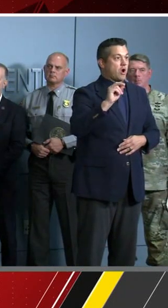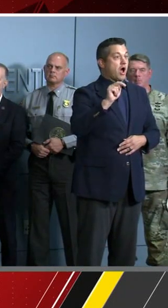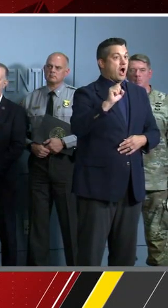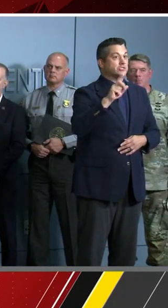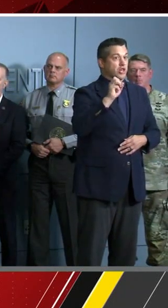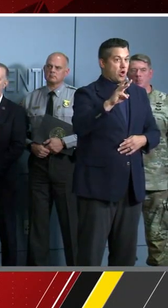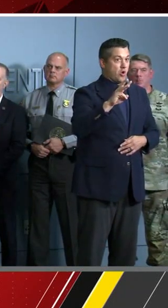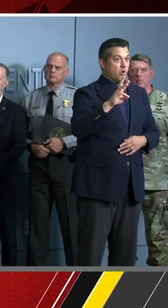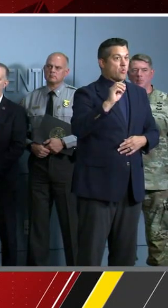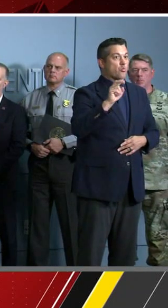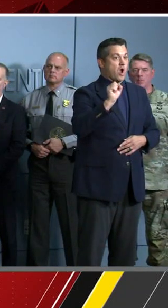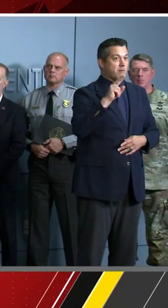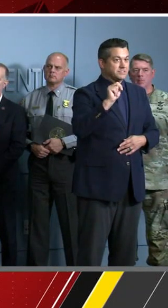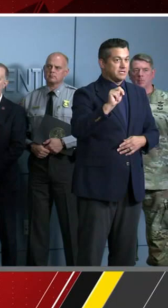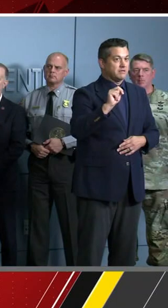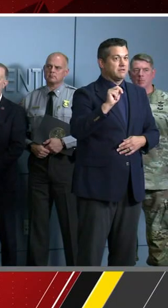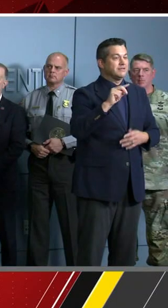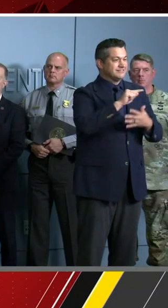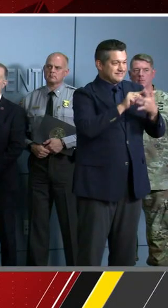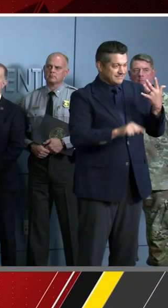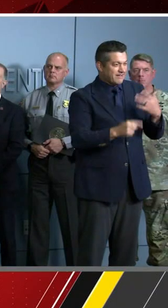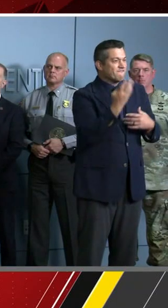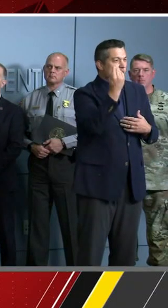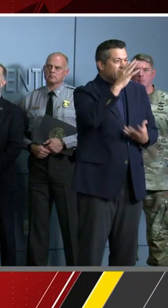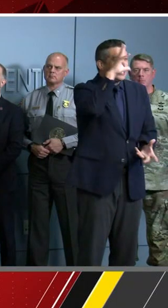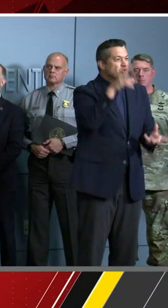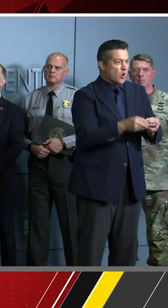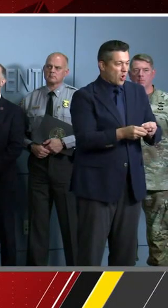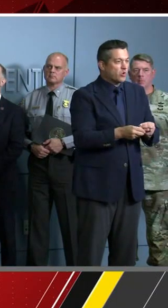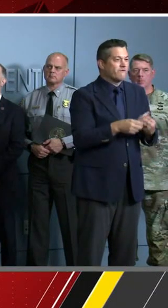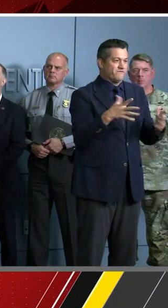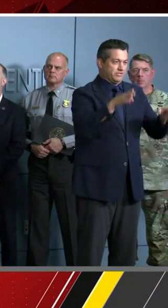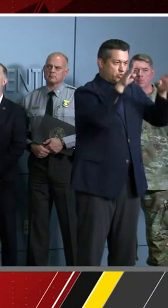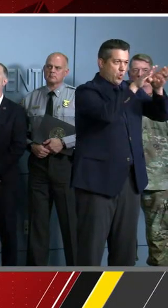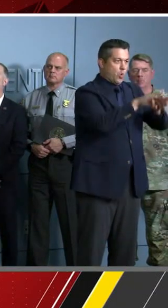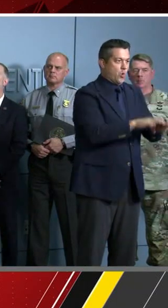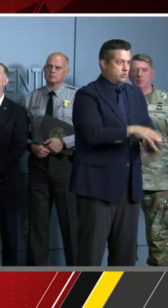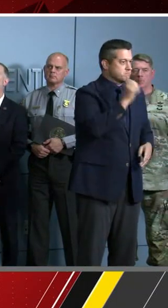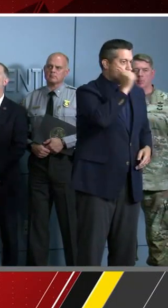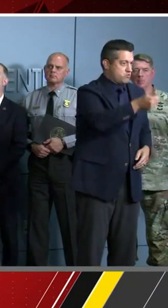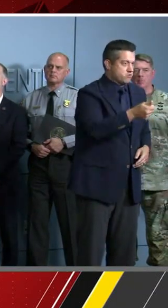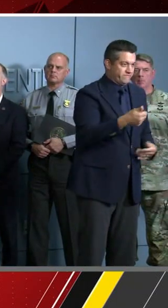Scotland and Wayne Public School